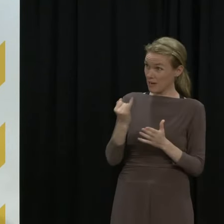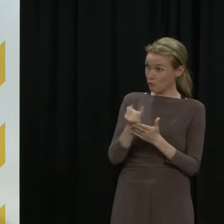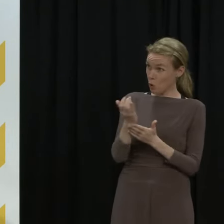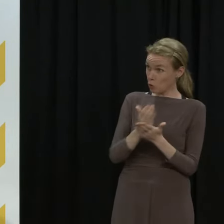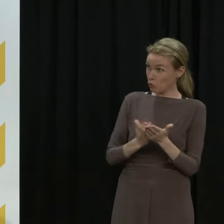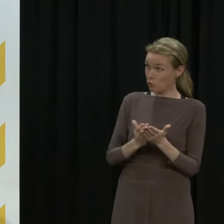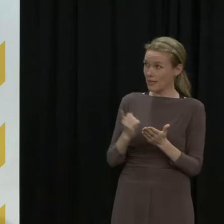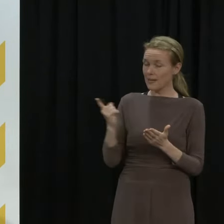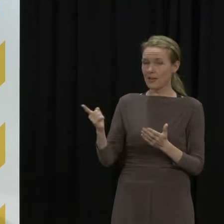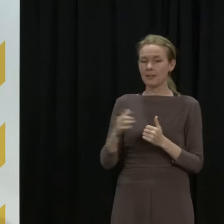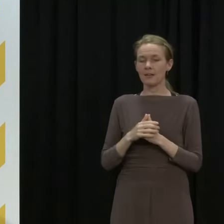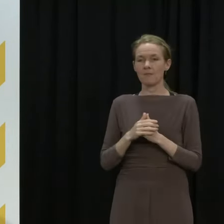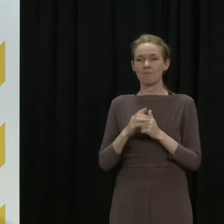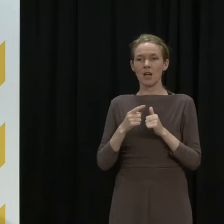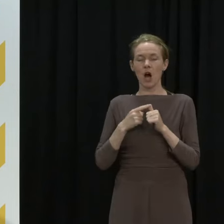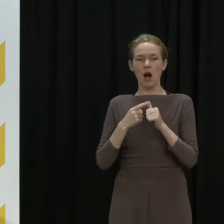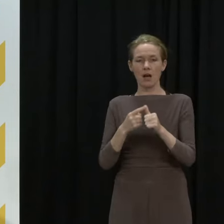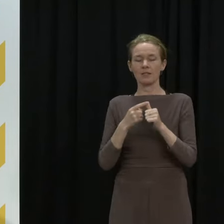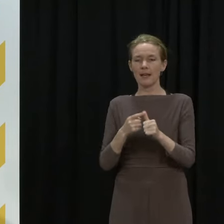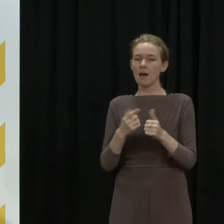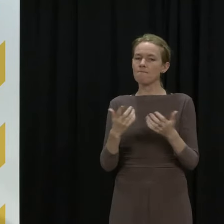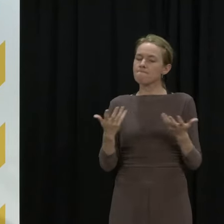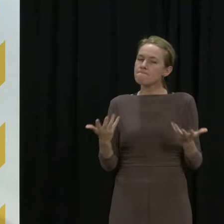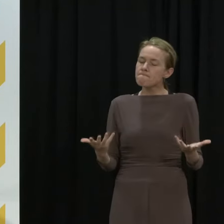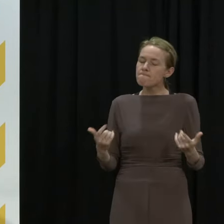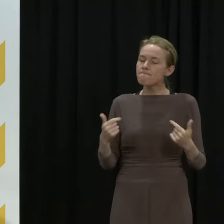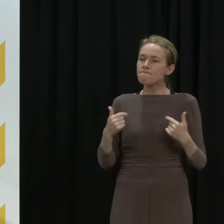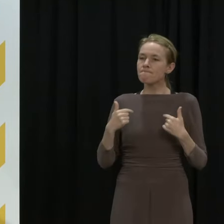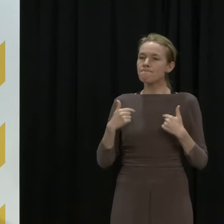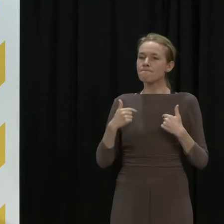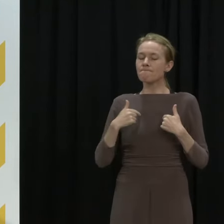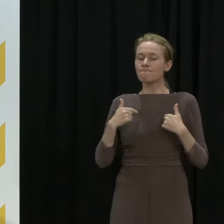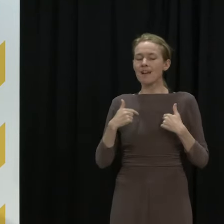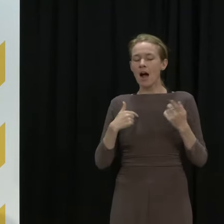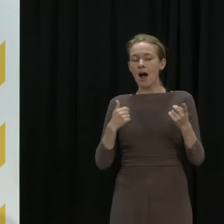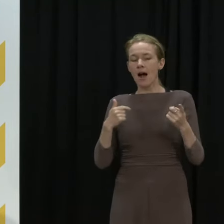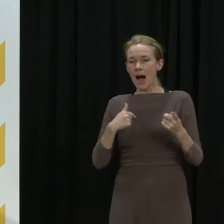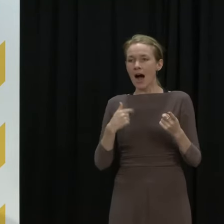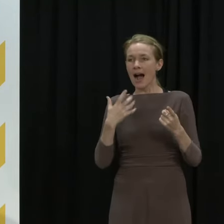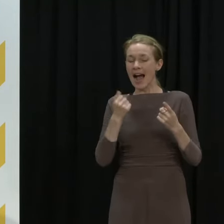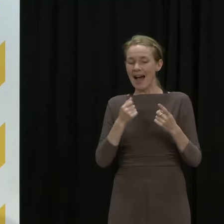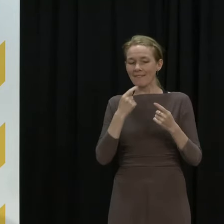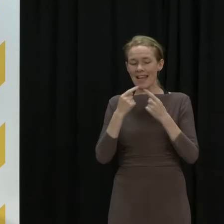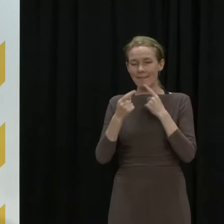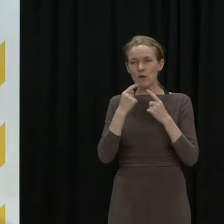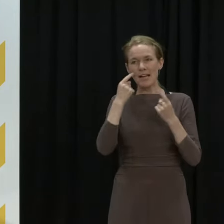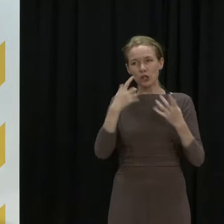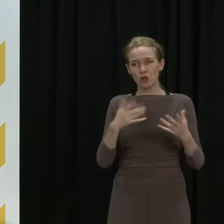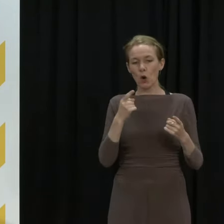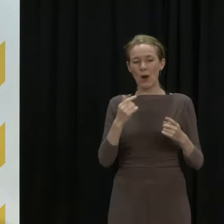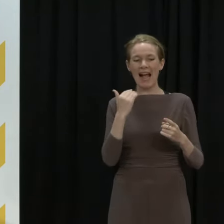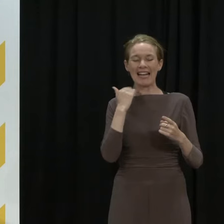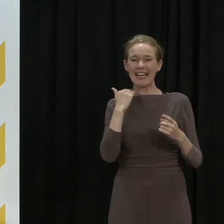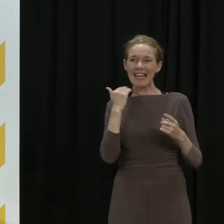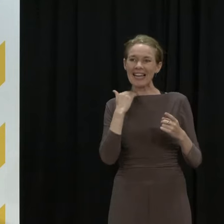virus, Certainly there would be some evidence to suggest that